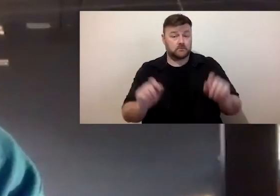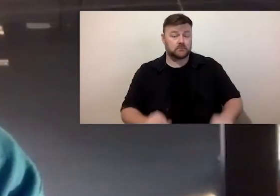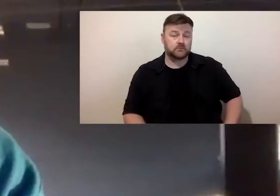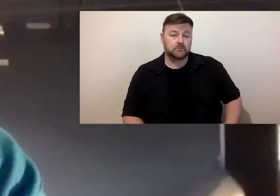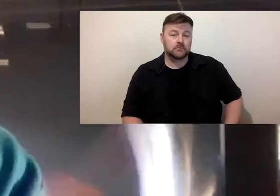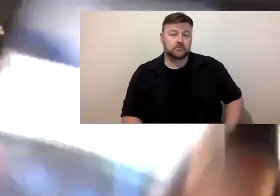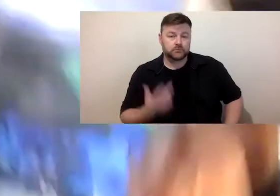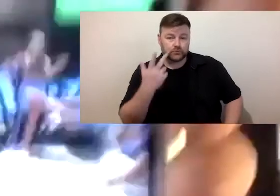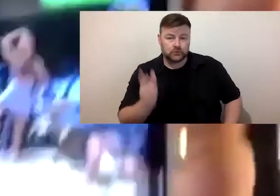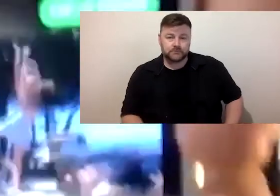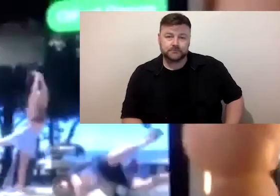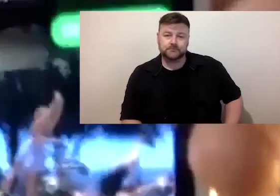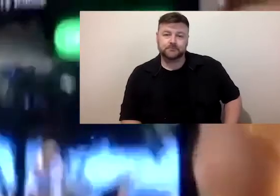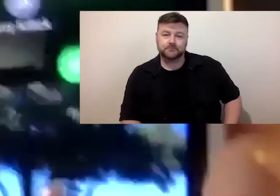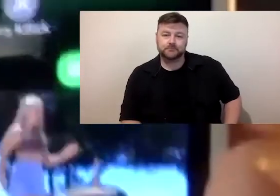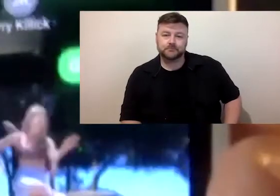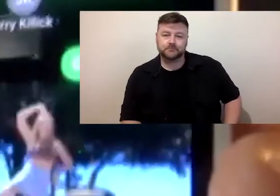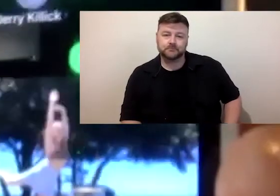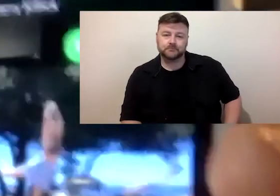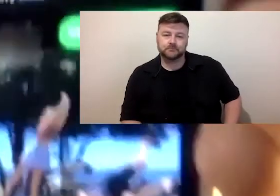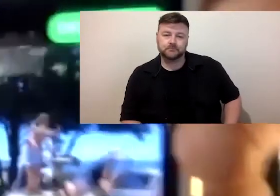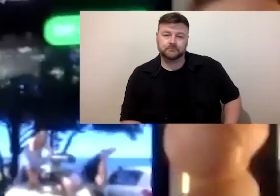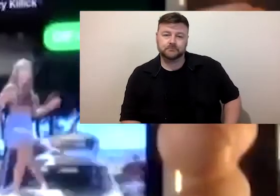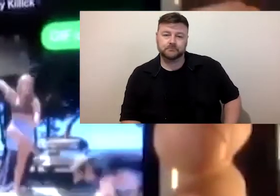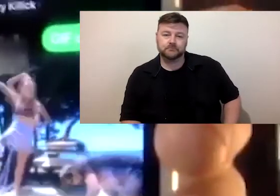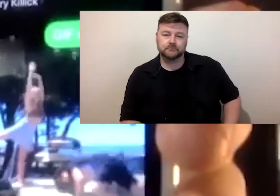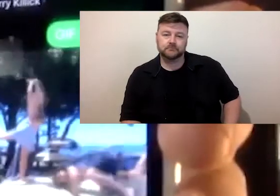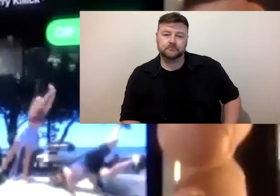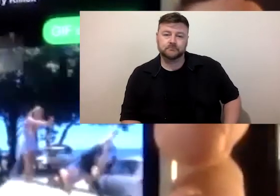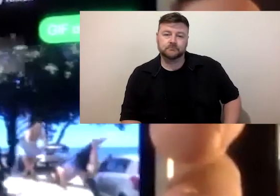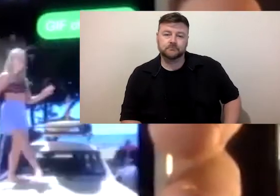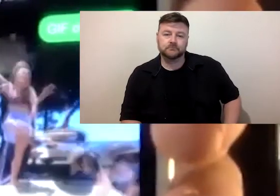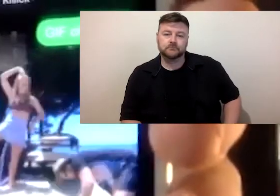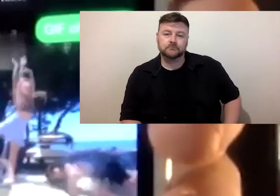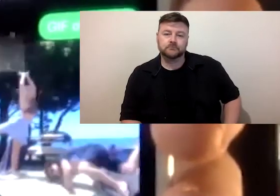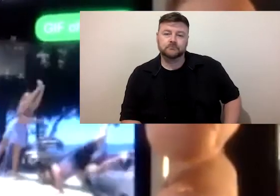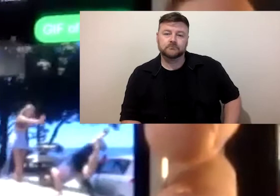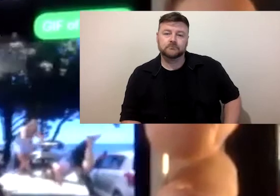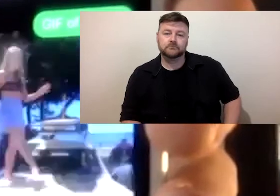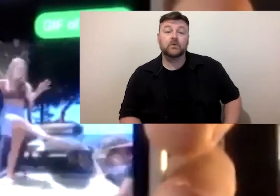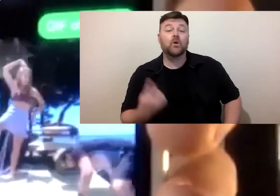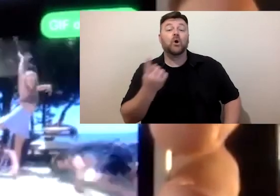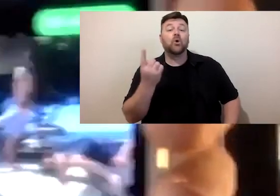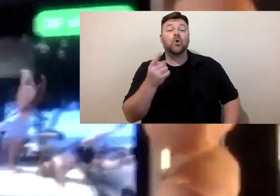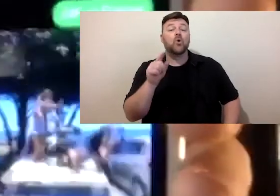So they receive the GIF, there's a little bit of